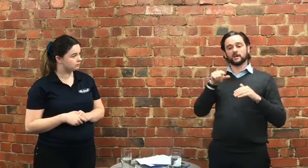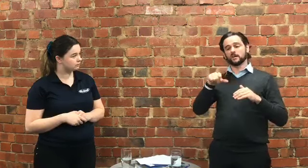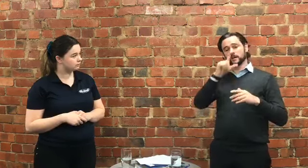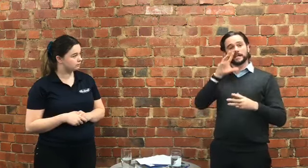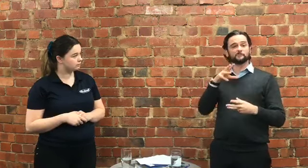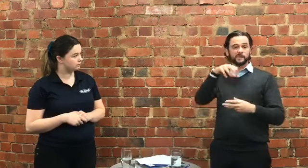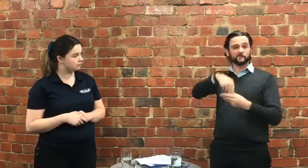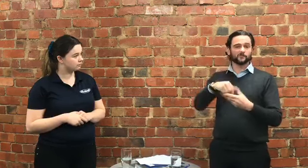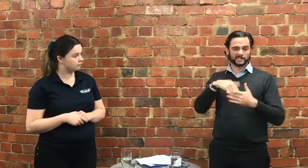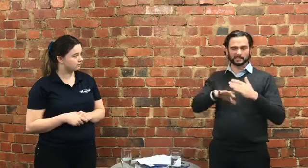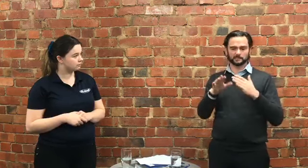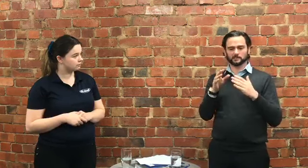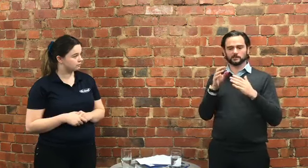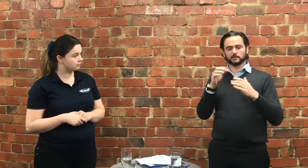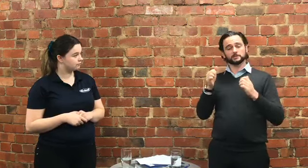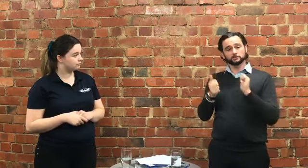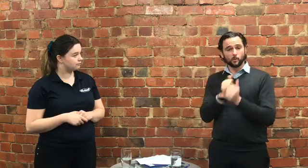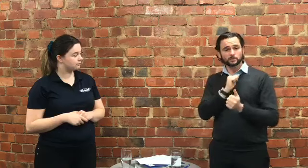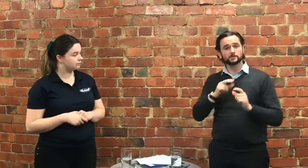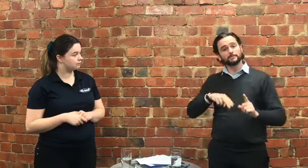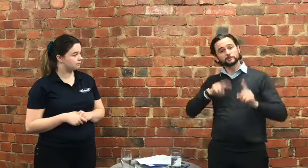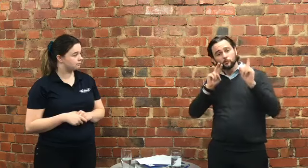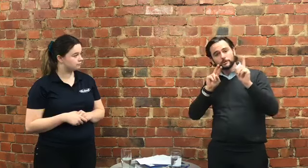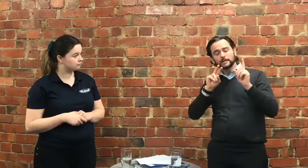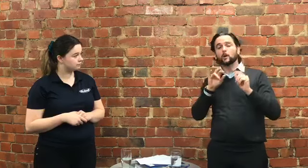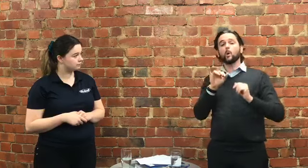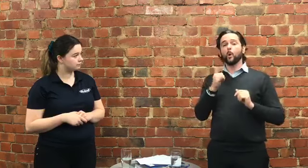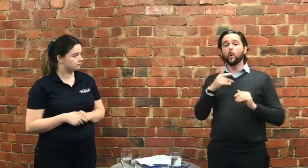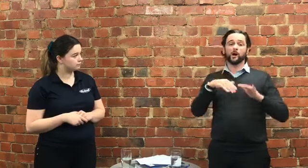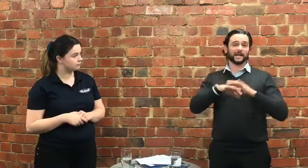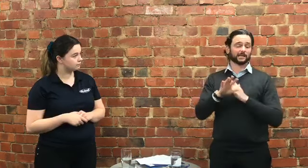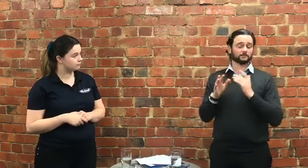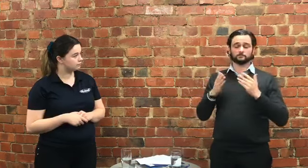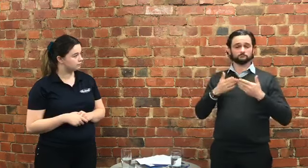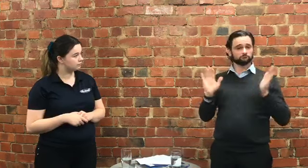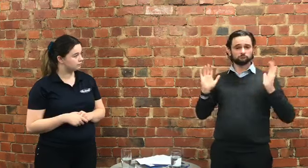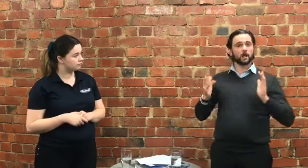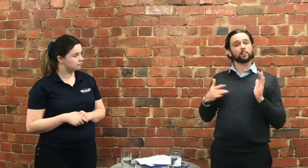for instance, with swimming it could be sports mentoring,